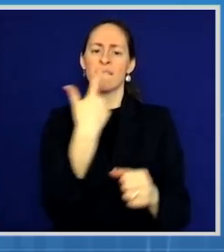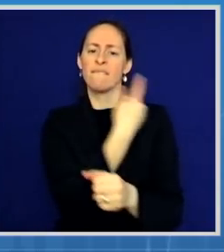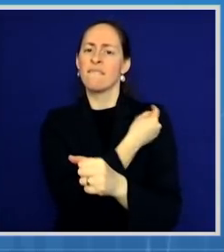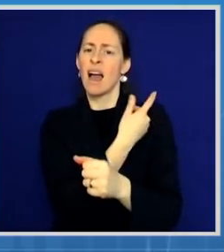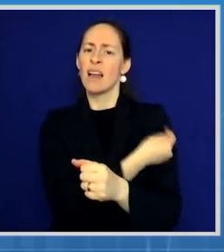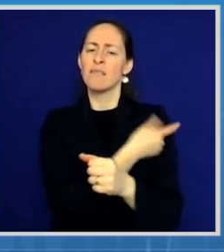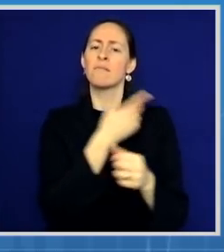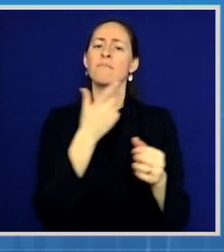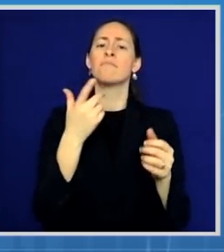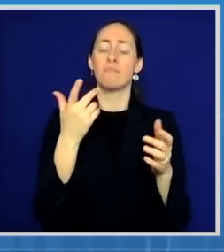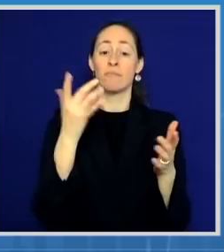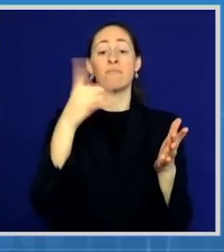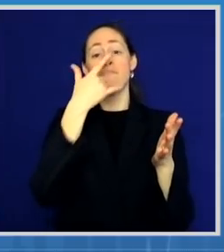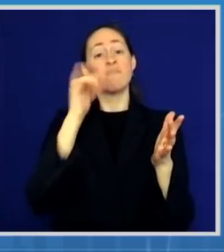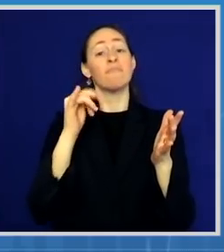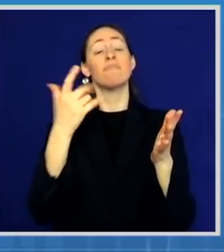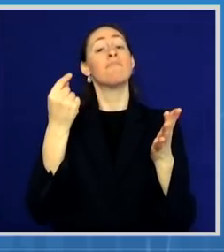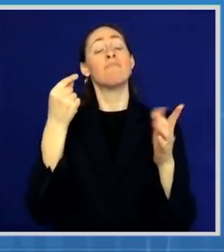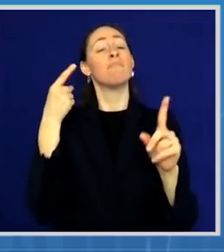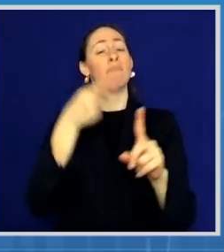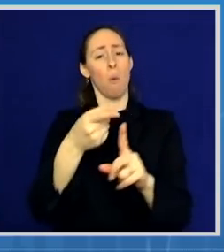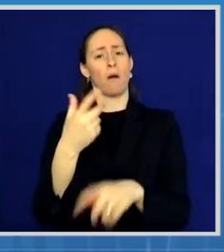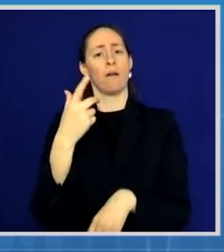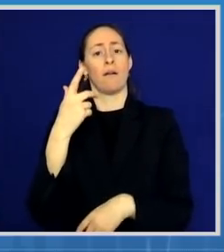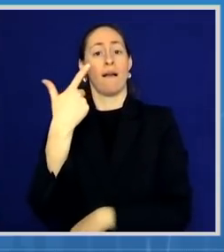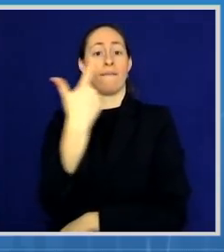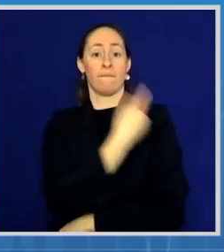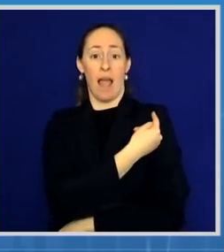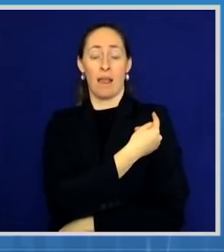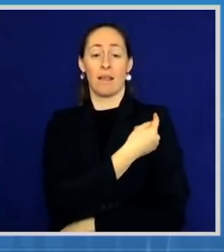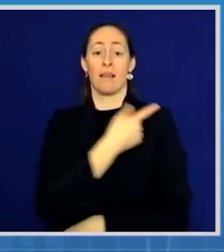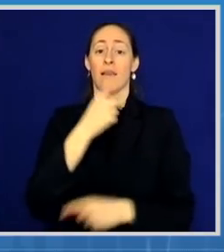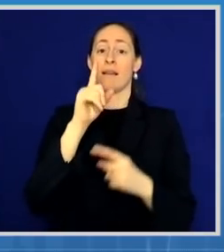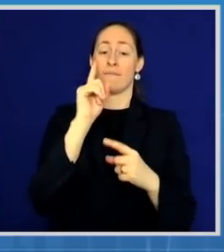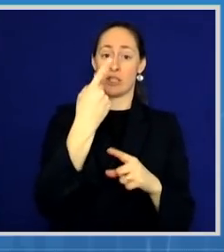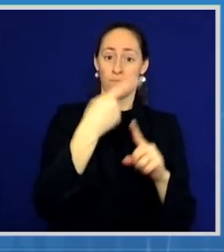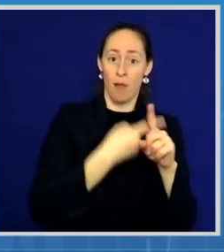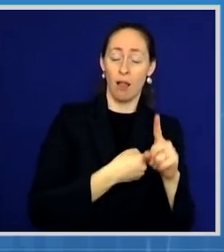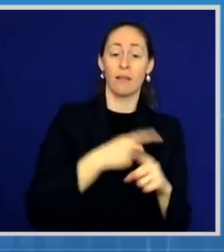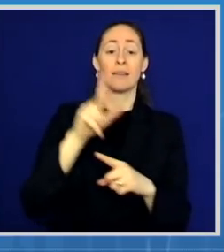70 to 80 percent of individuals completed the series,